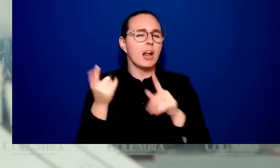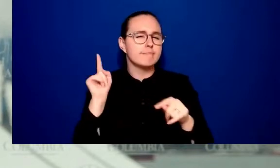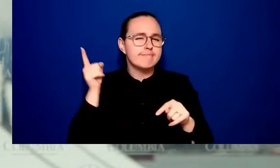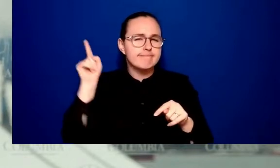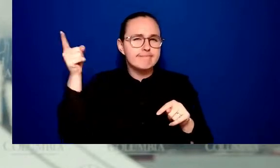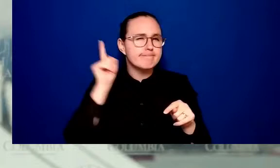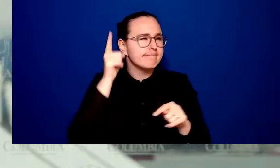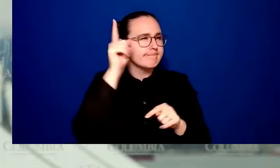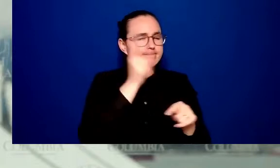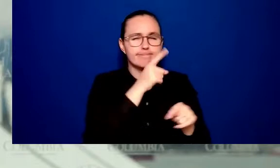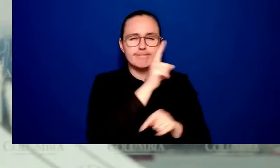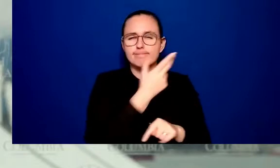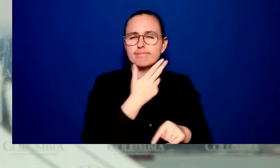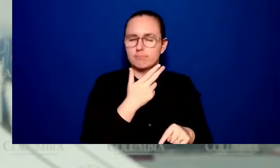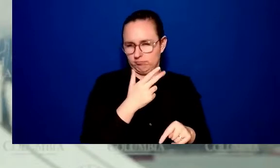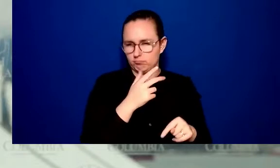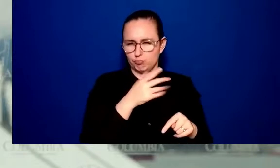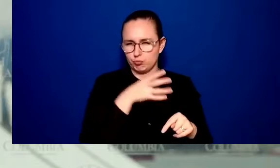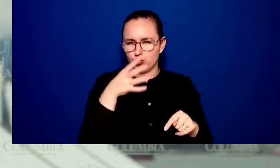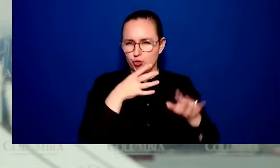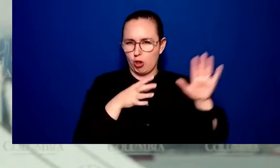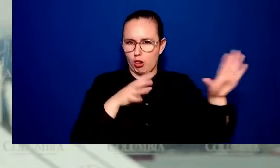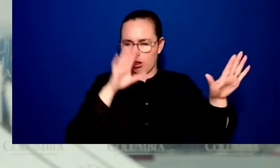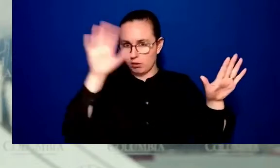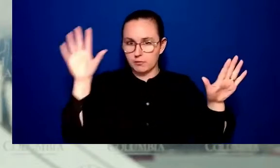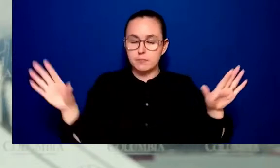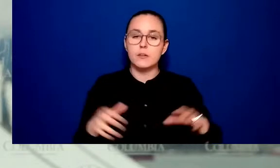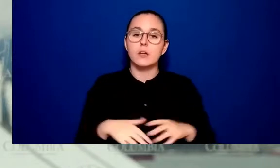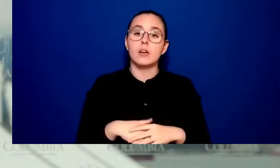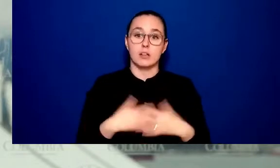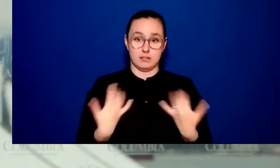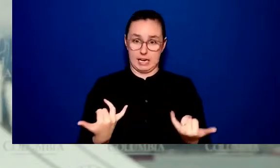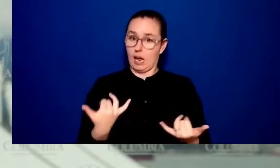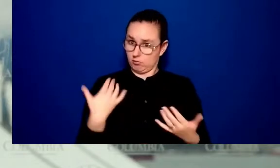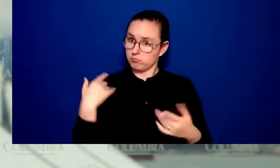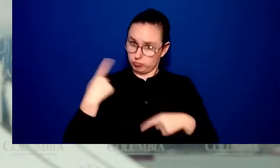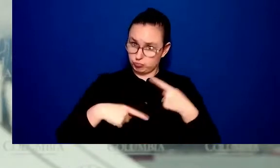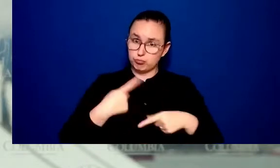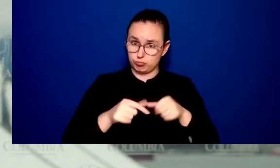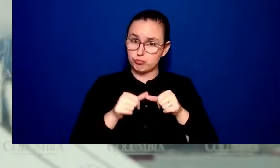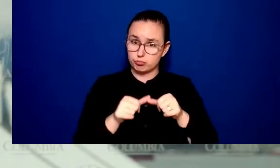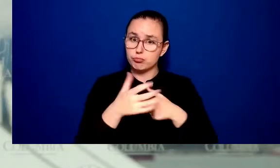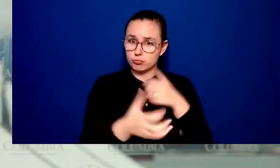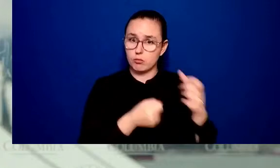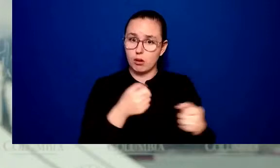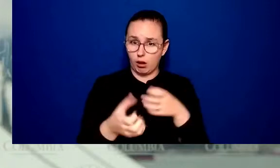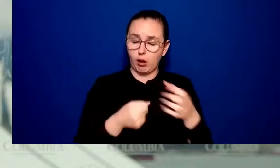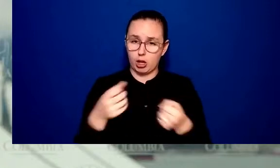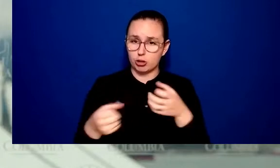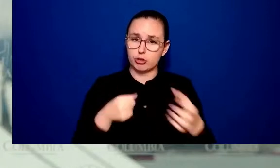we're in the process of hiring and we are. We were in the process of hiring 100 in the hundreds of new full time